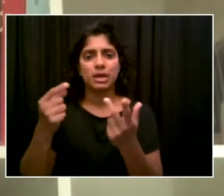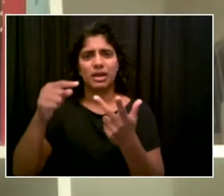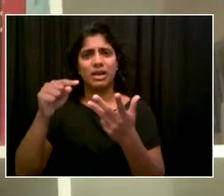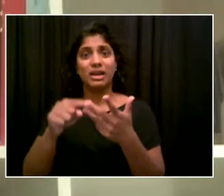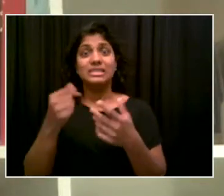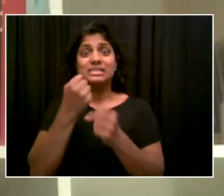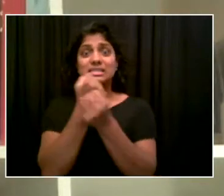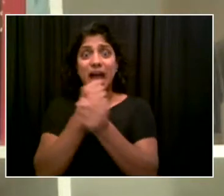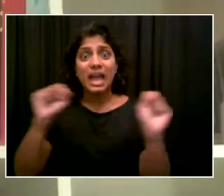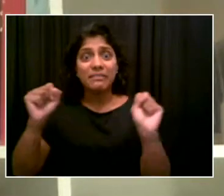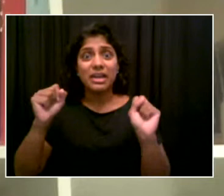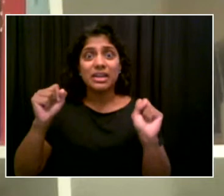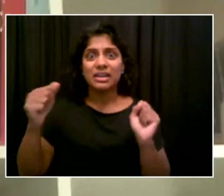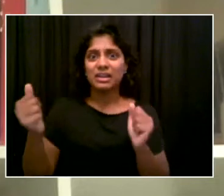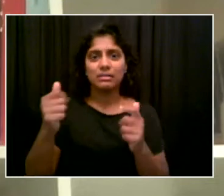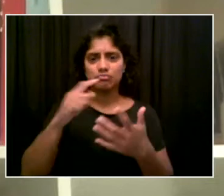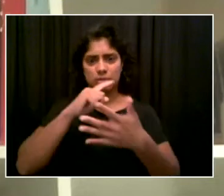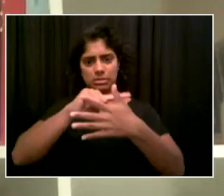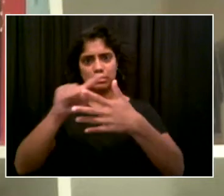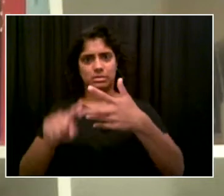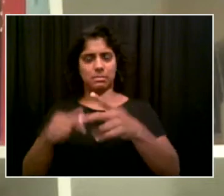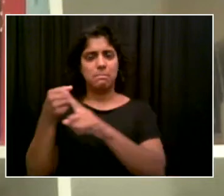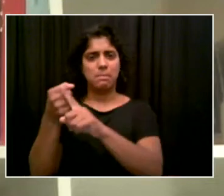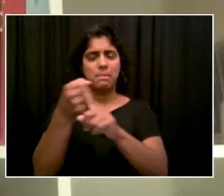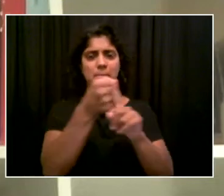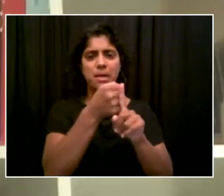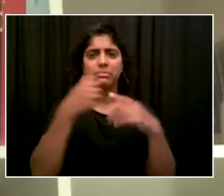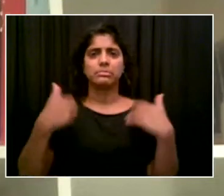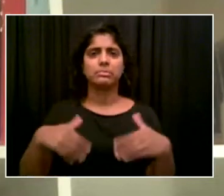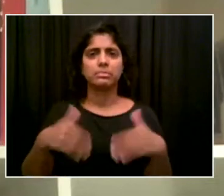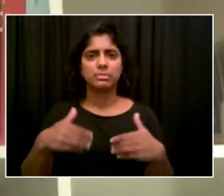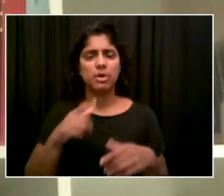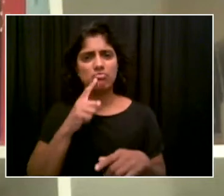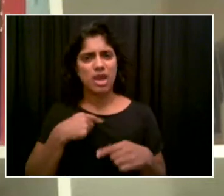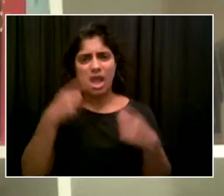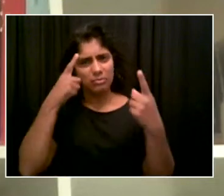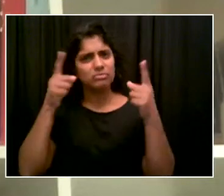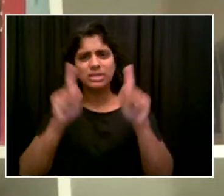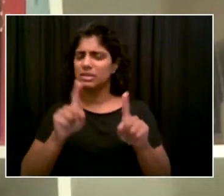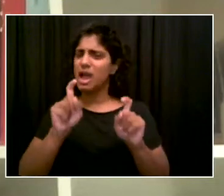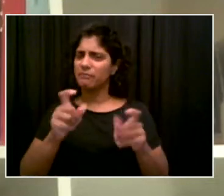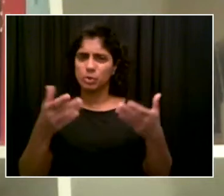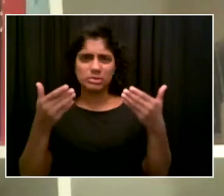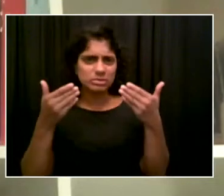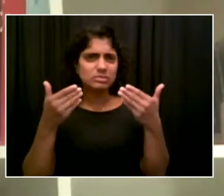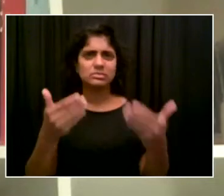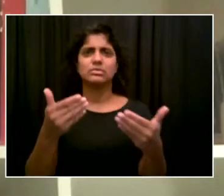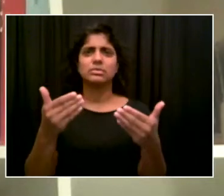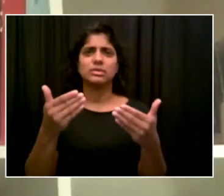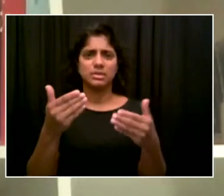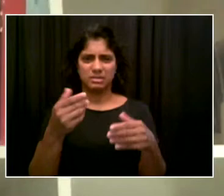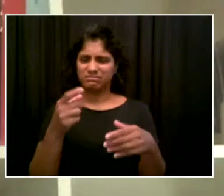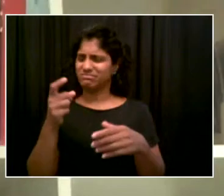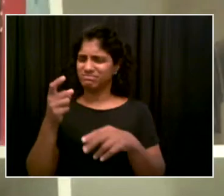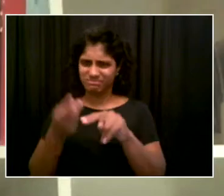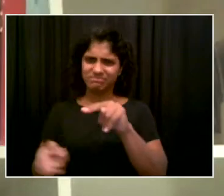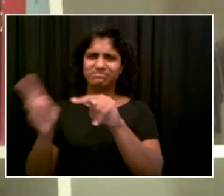AND THE ECONOMIC RECOVERY OF THE CITY. I WANT TO THANK YOU MR. MAYOR FOR HAVING US HERE AND ADVANCING THIS URGENT CALL TO